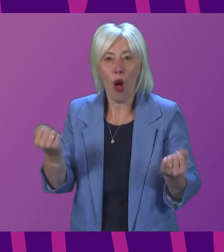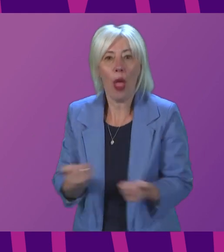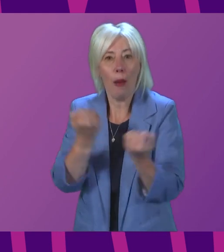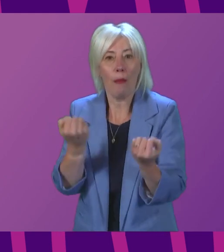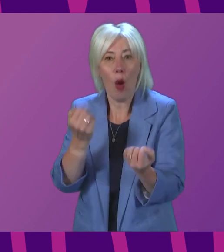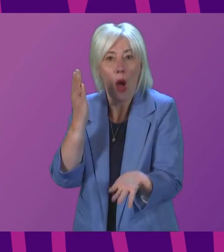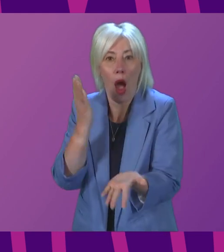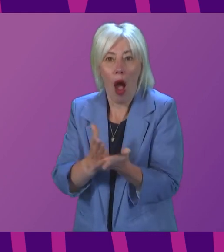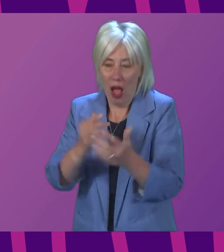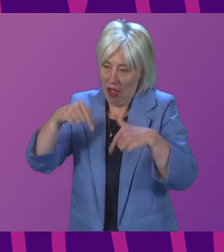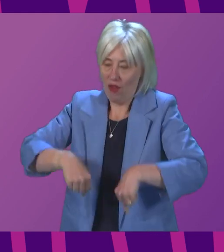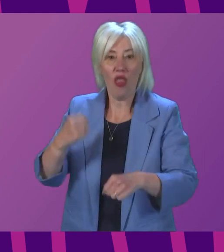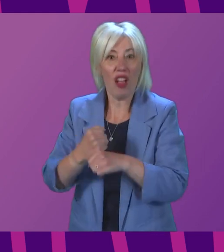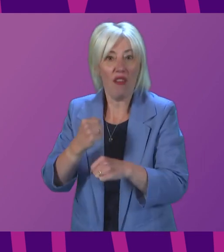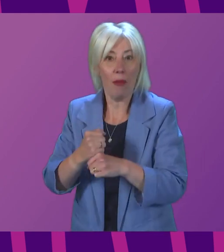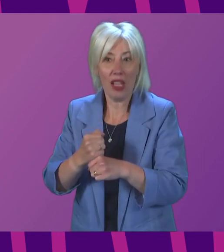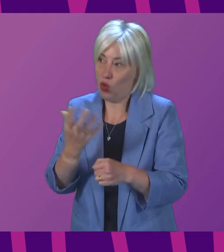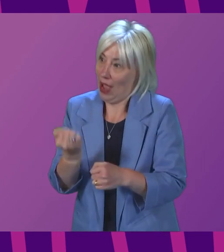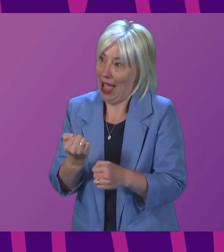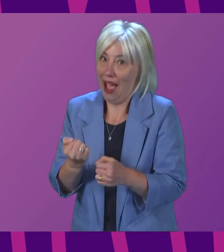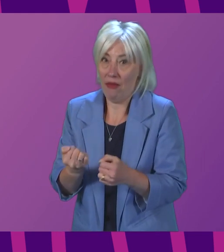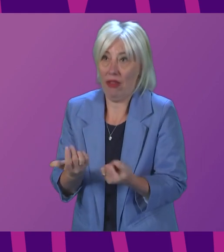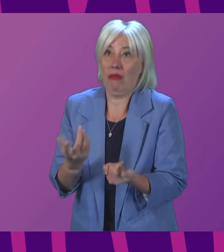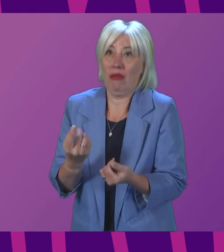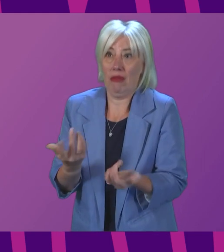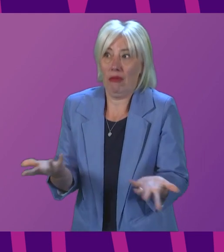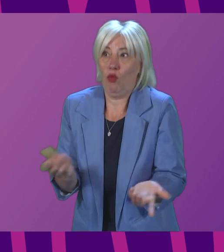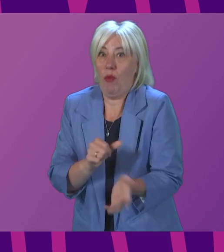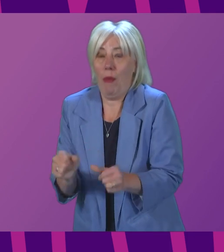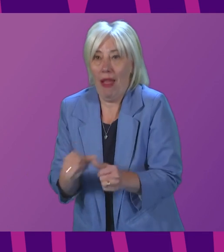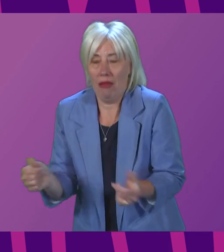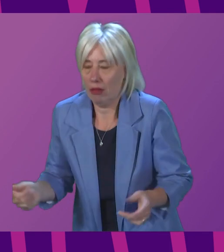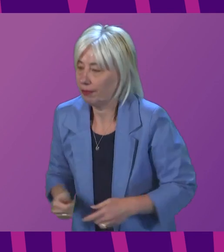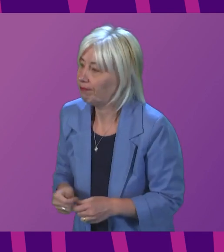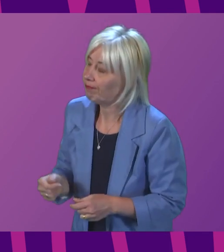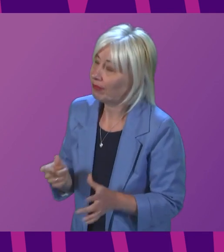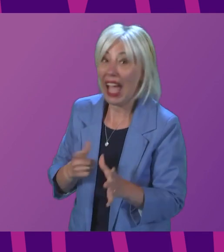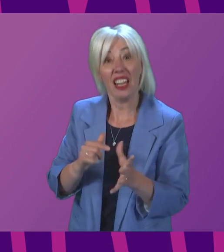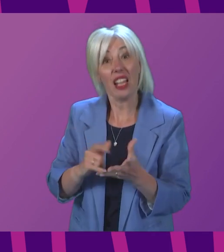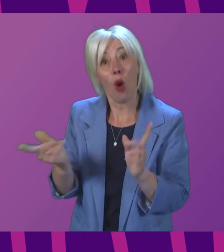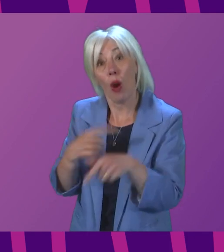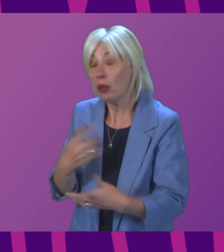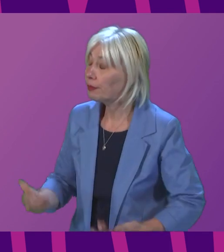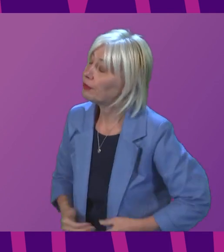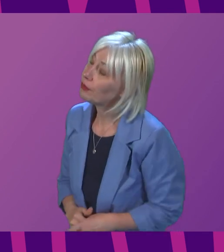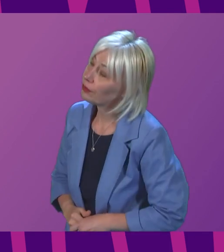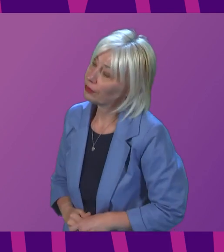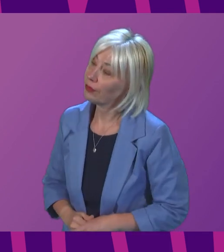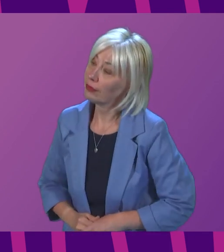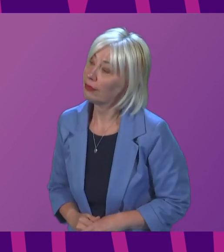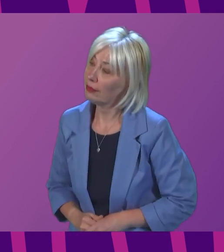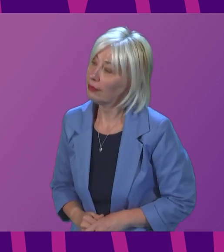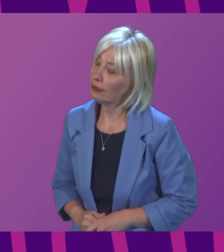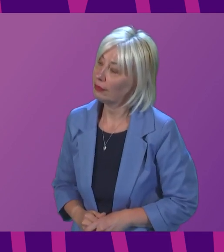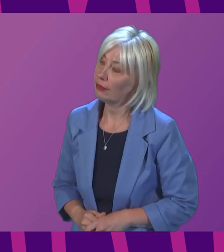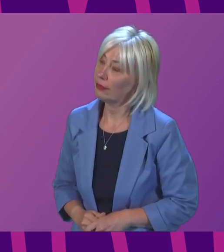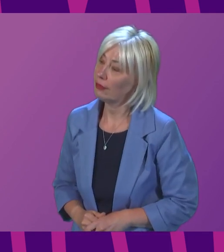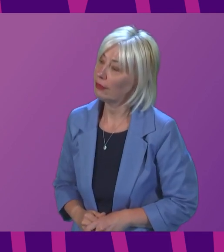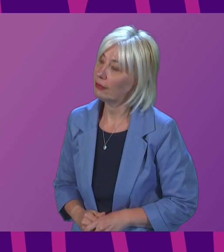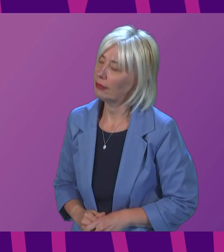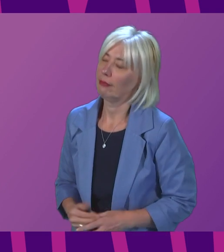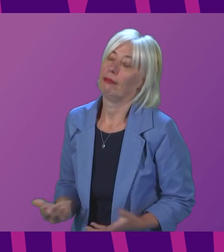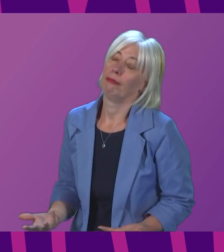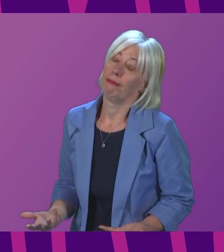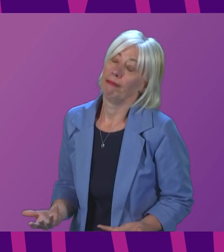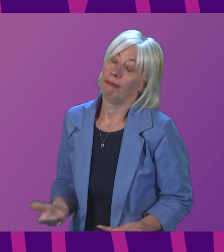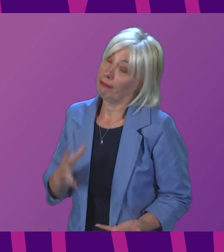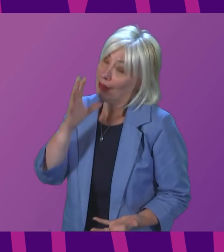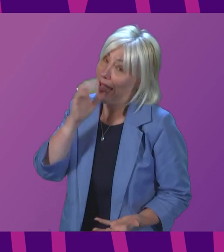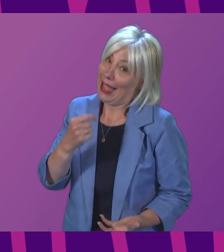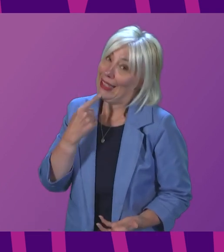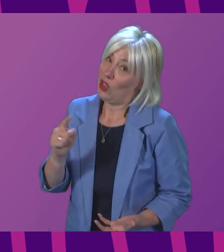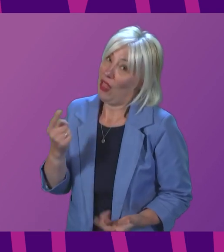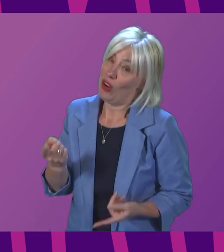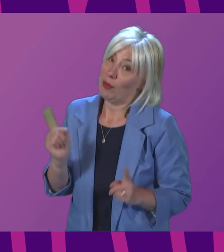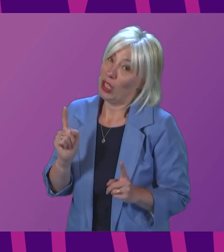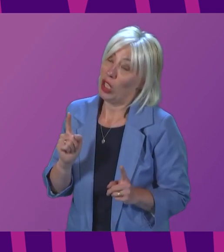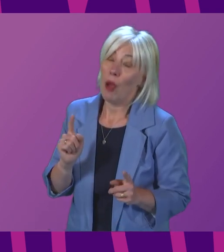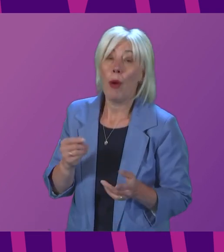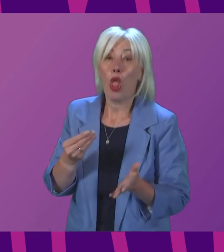I hate to break it to the First Minister, but the cost of living crisis is happening